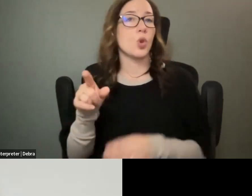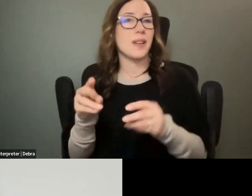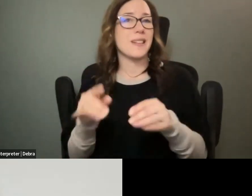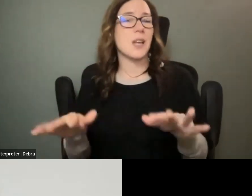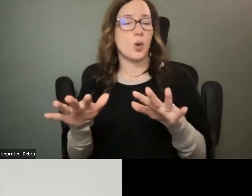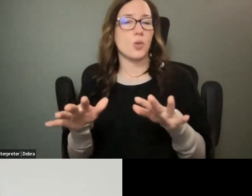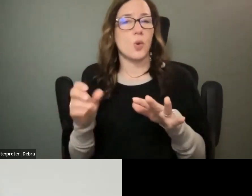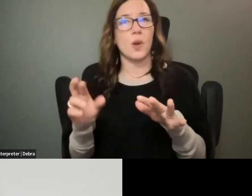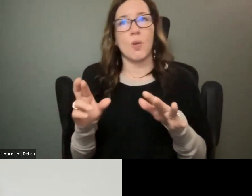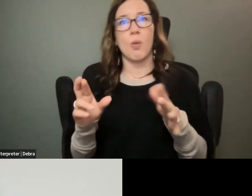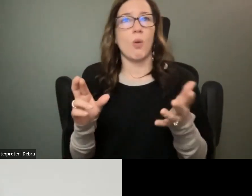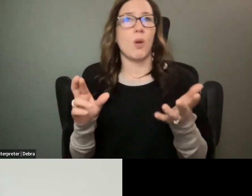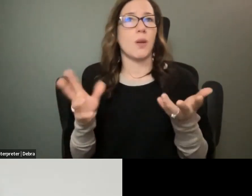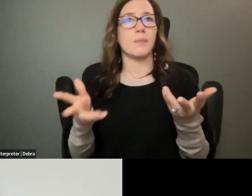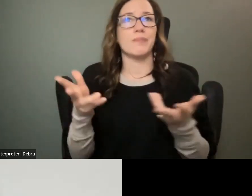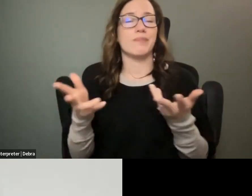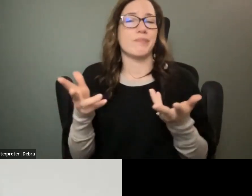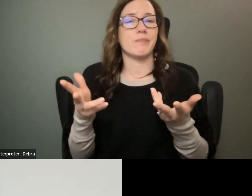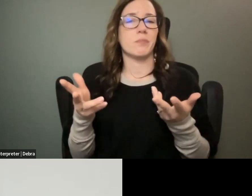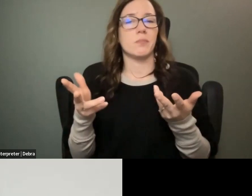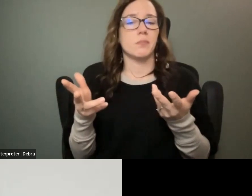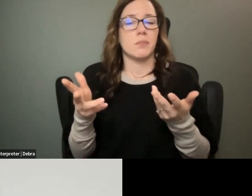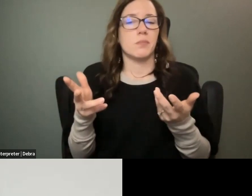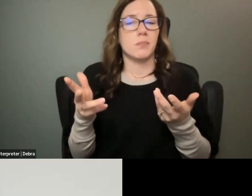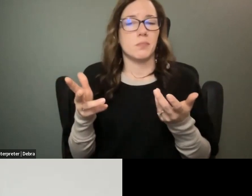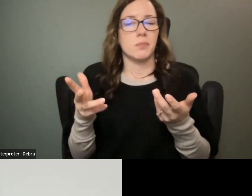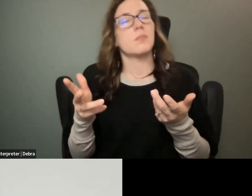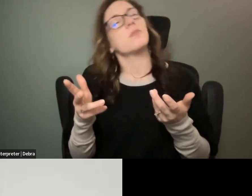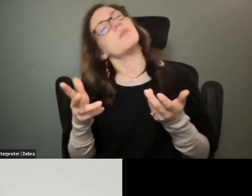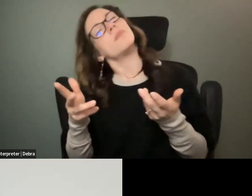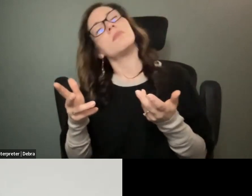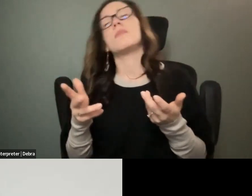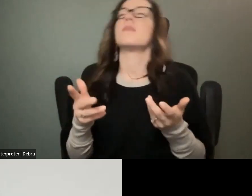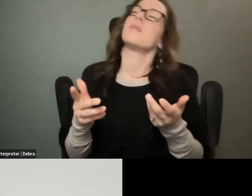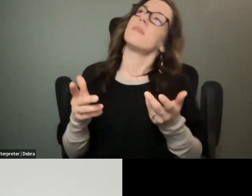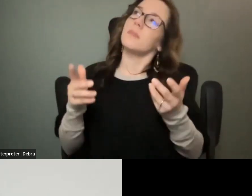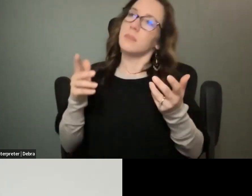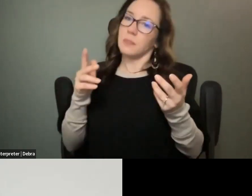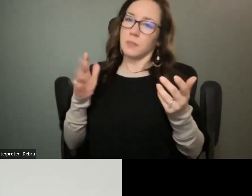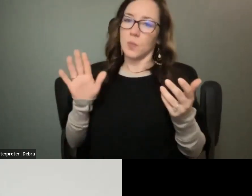um where you know Finding or applying